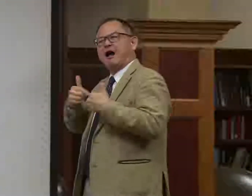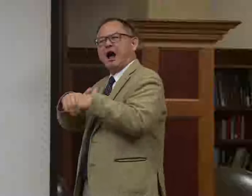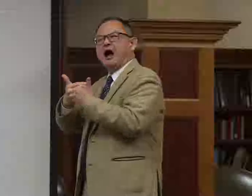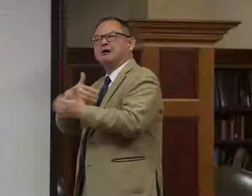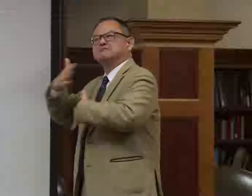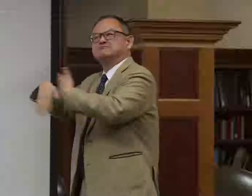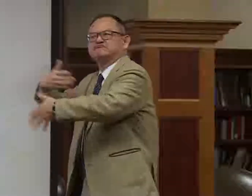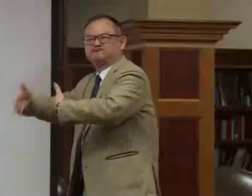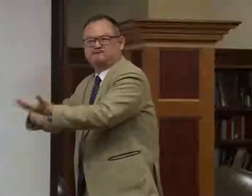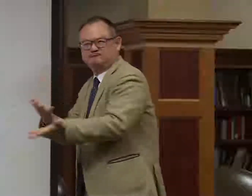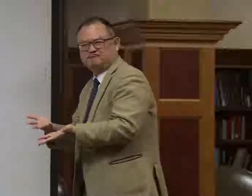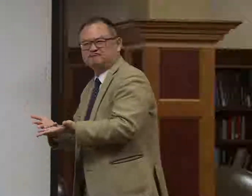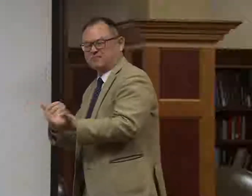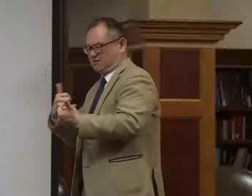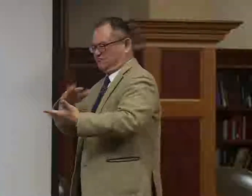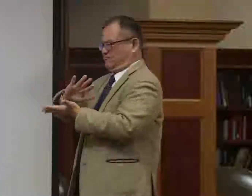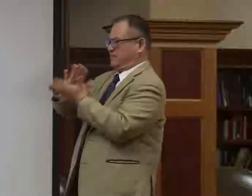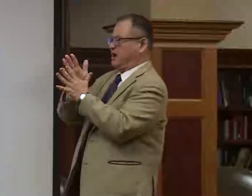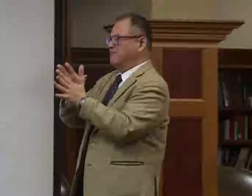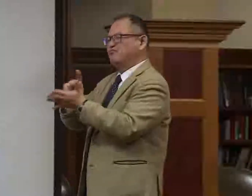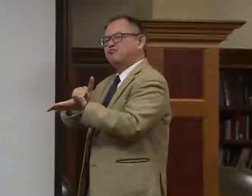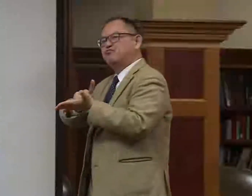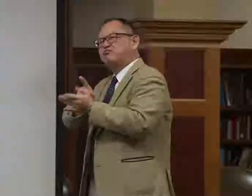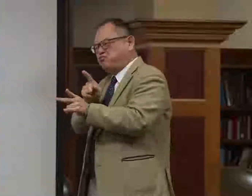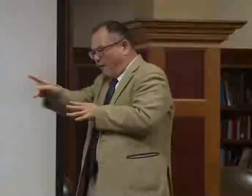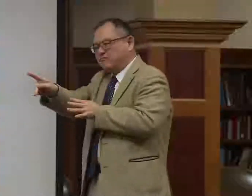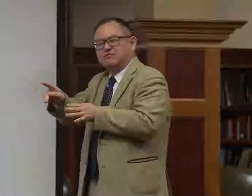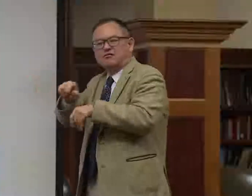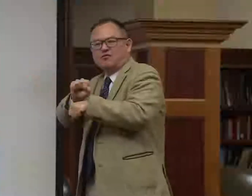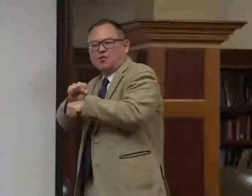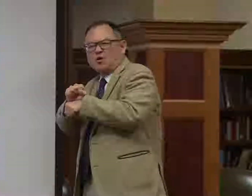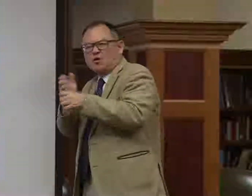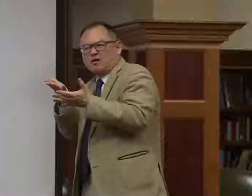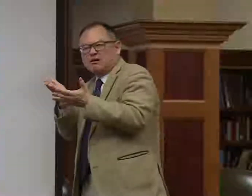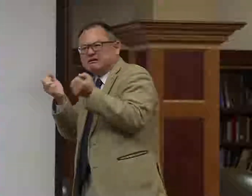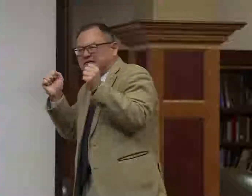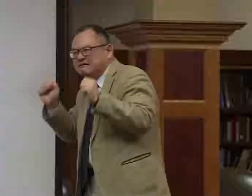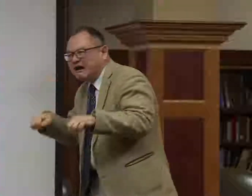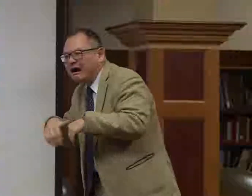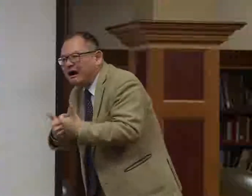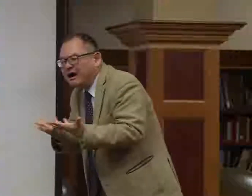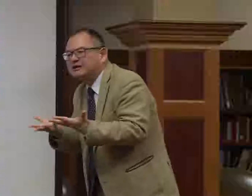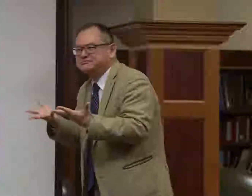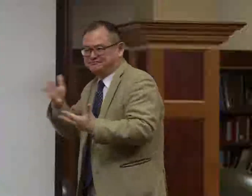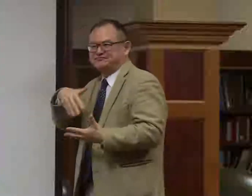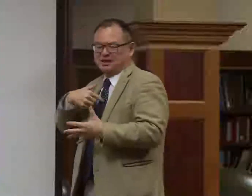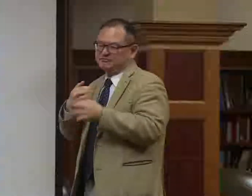...not only growing up but my academic journey and my professional work.